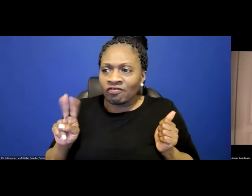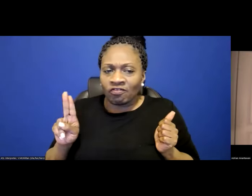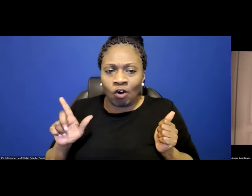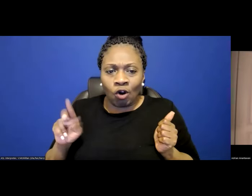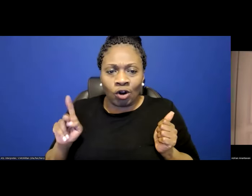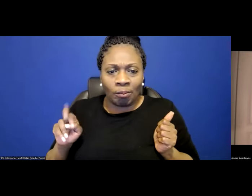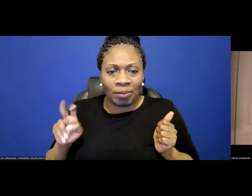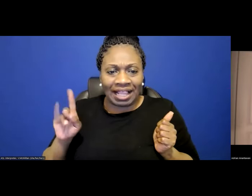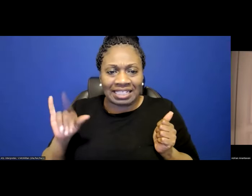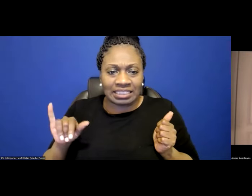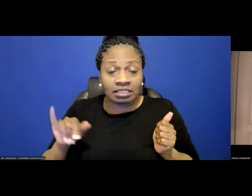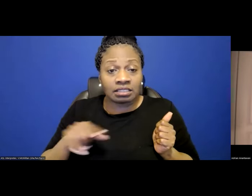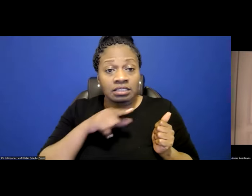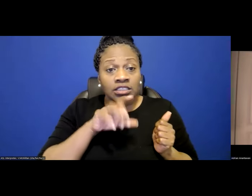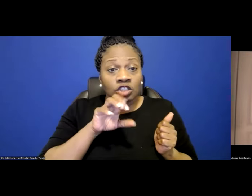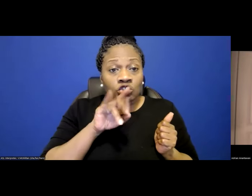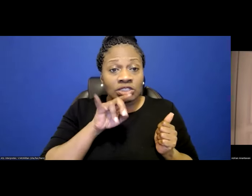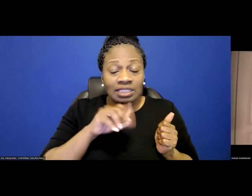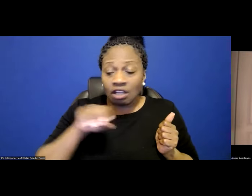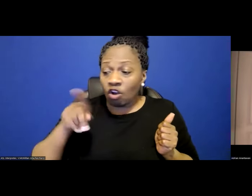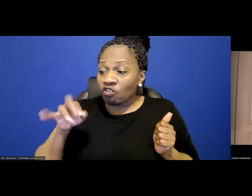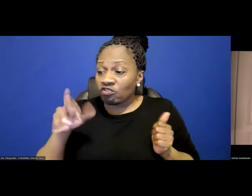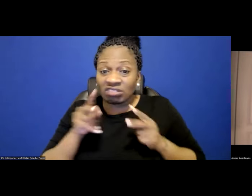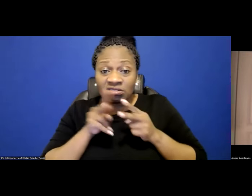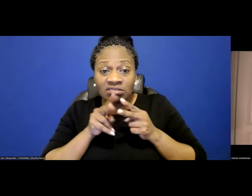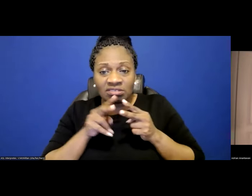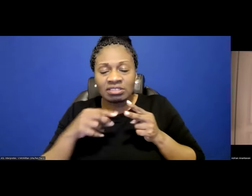where, like, at least I have a very visible disability.